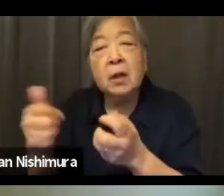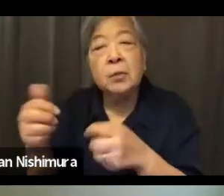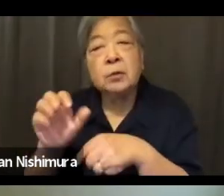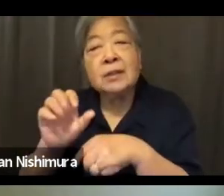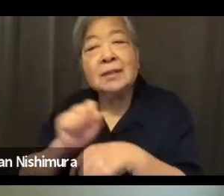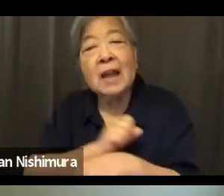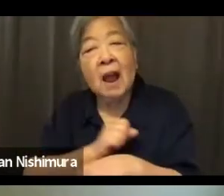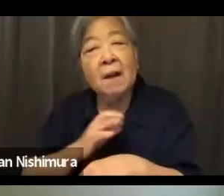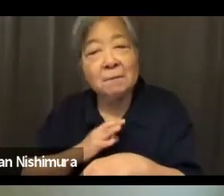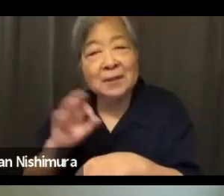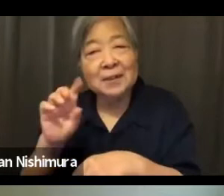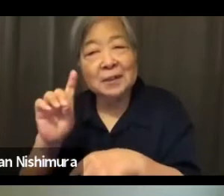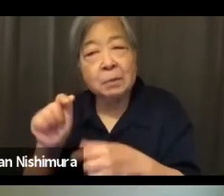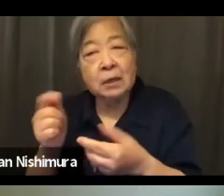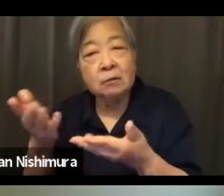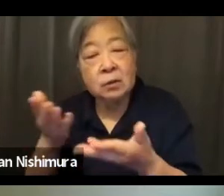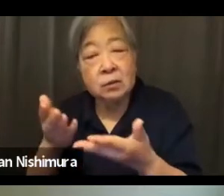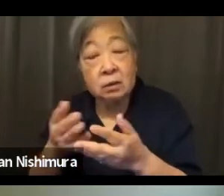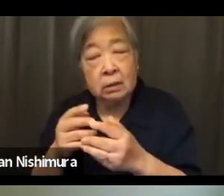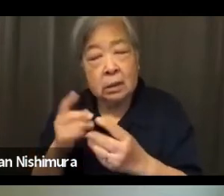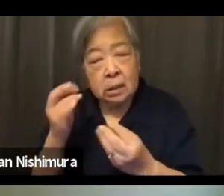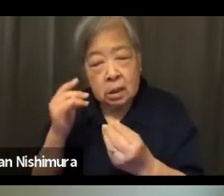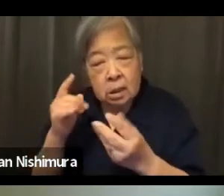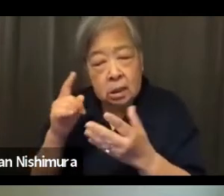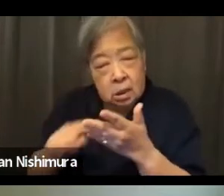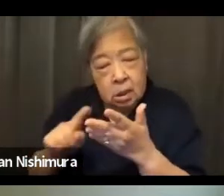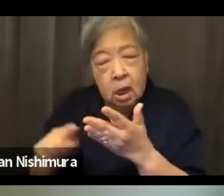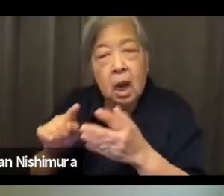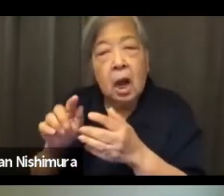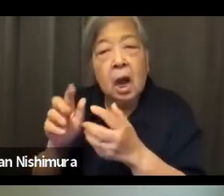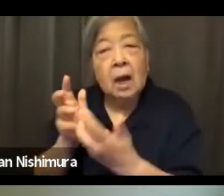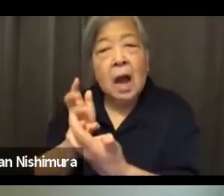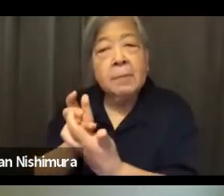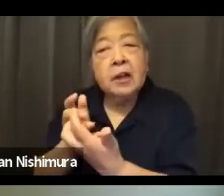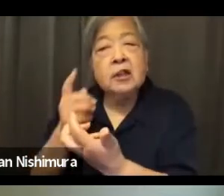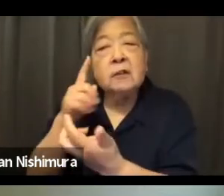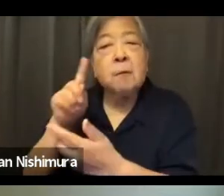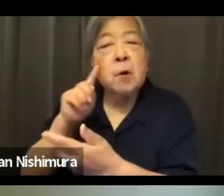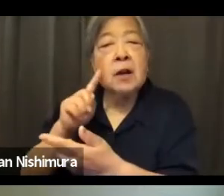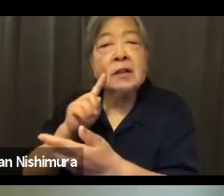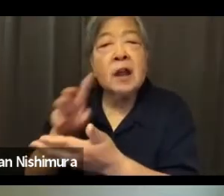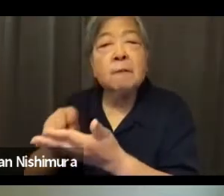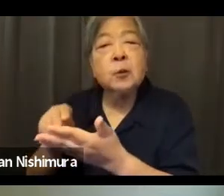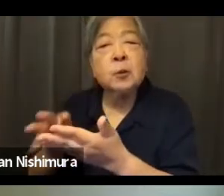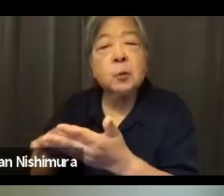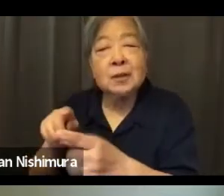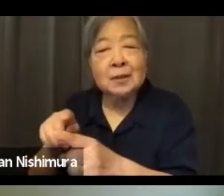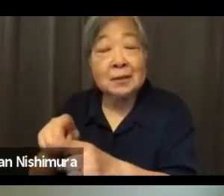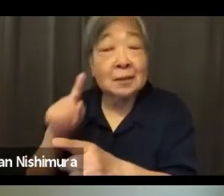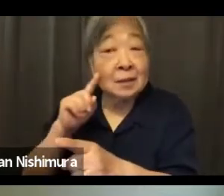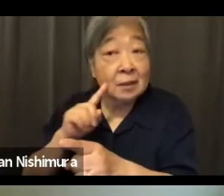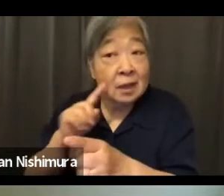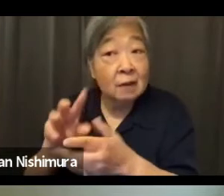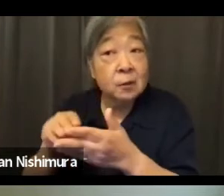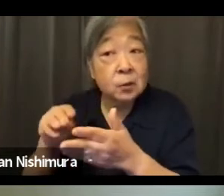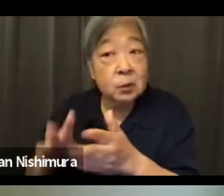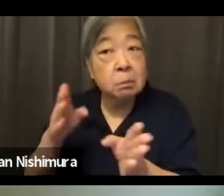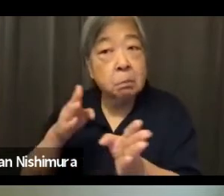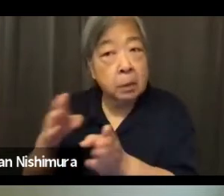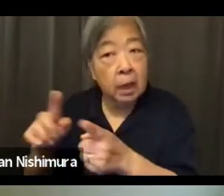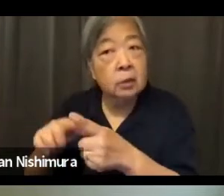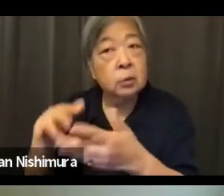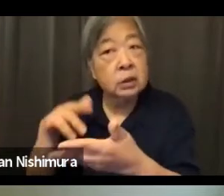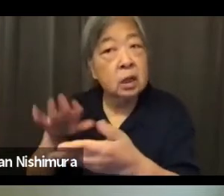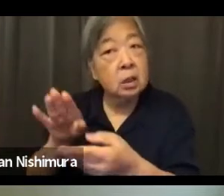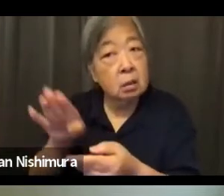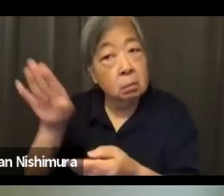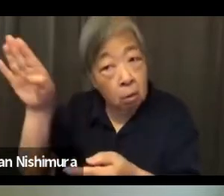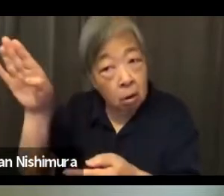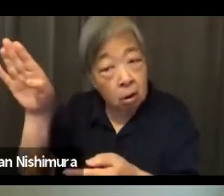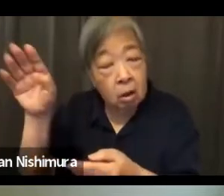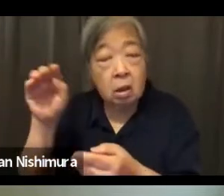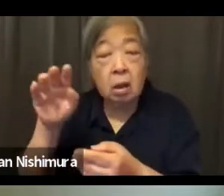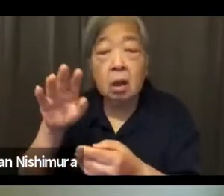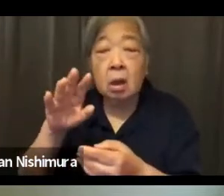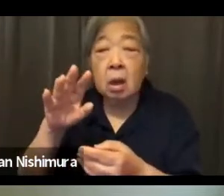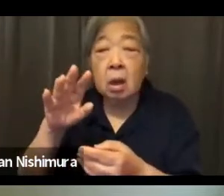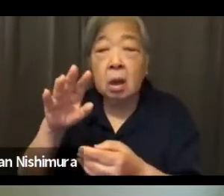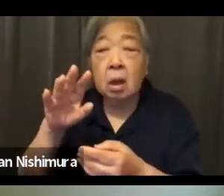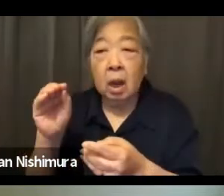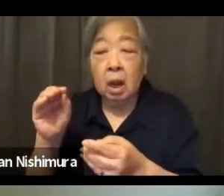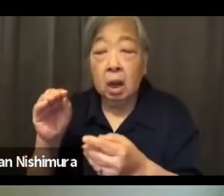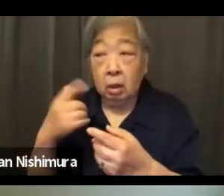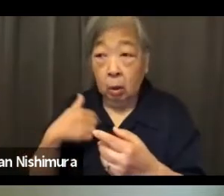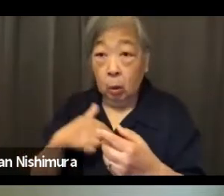for a deaf student who was going to study abroad, and we had the resources to provide